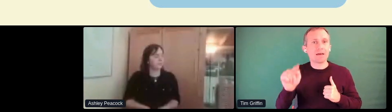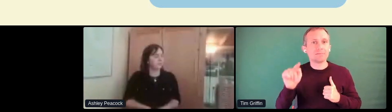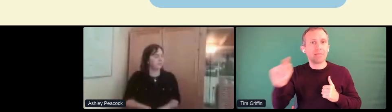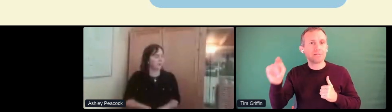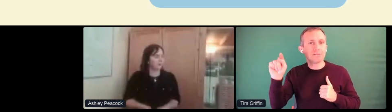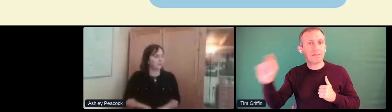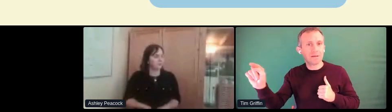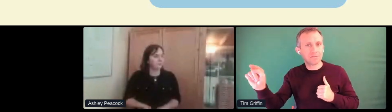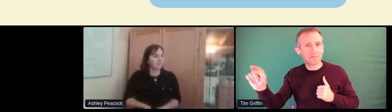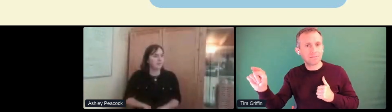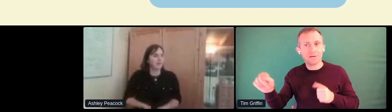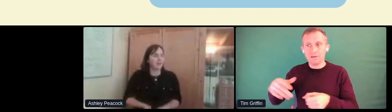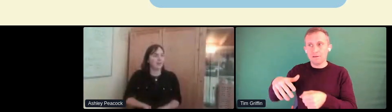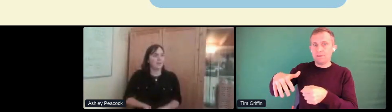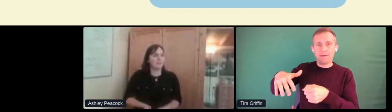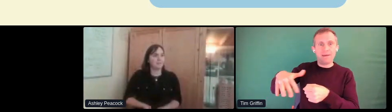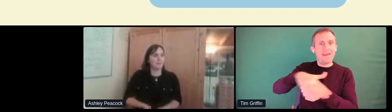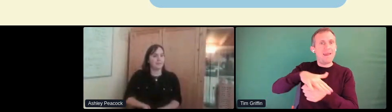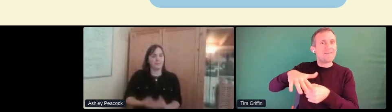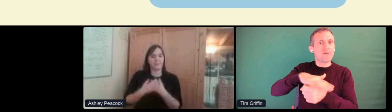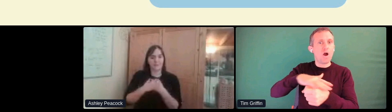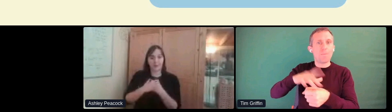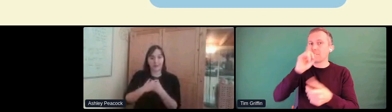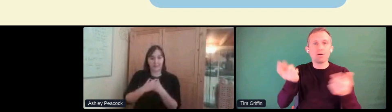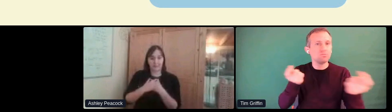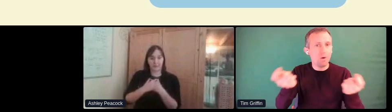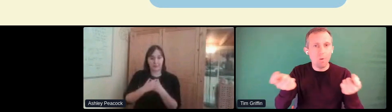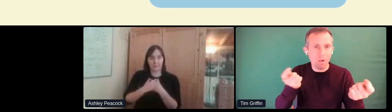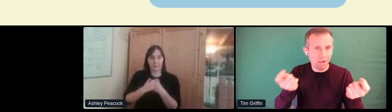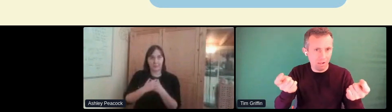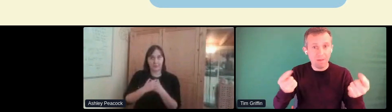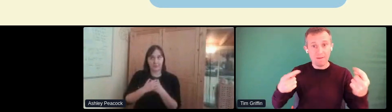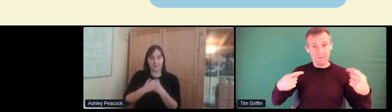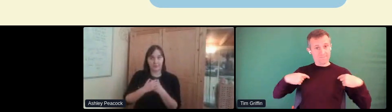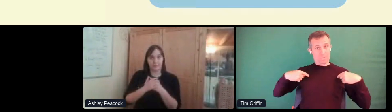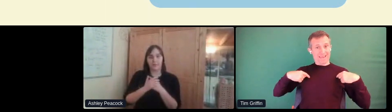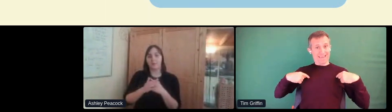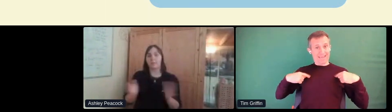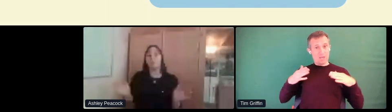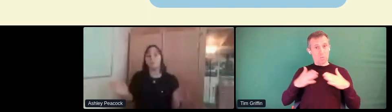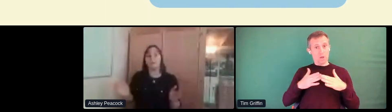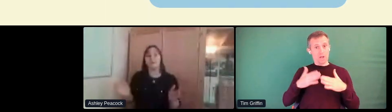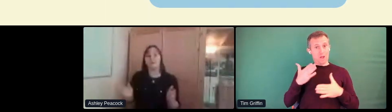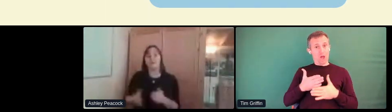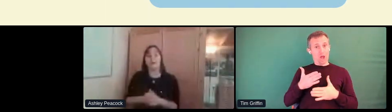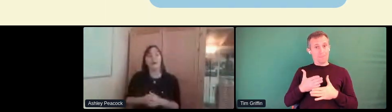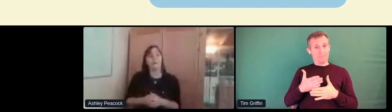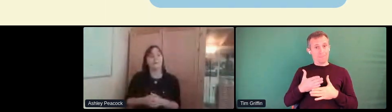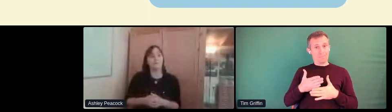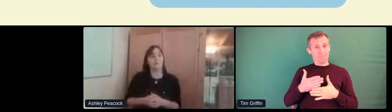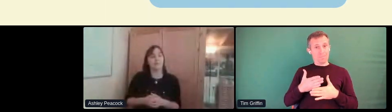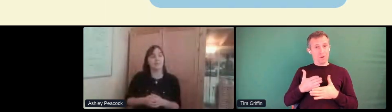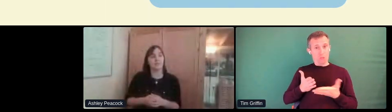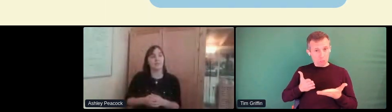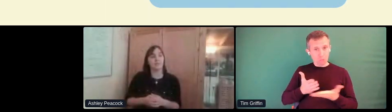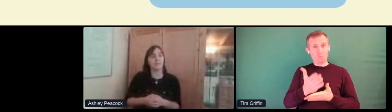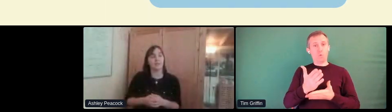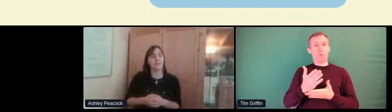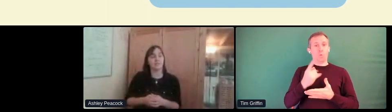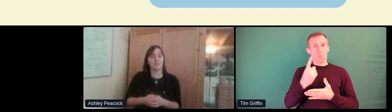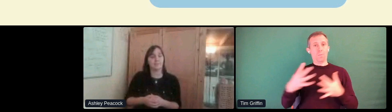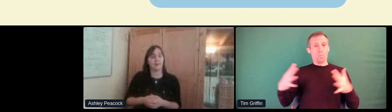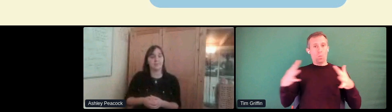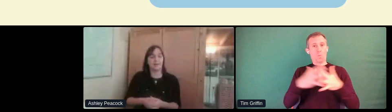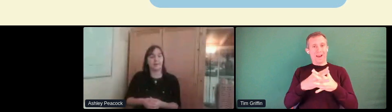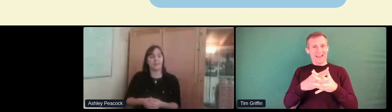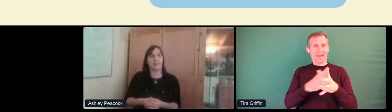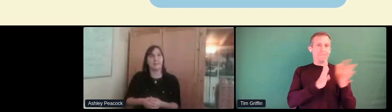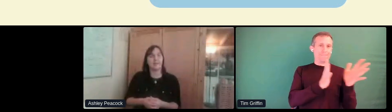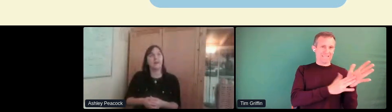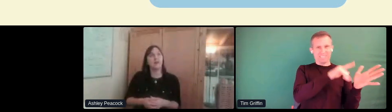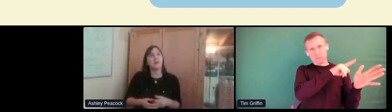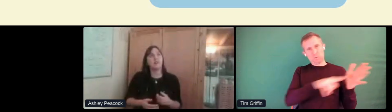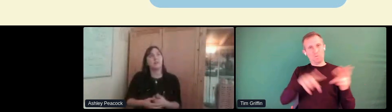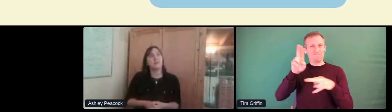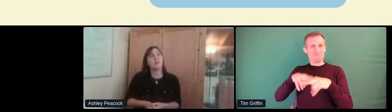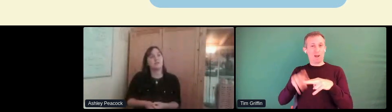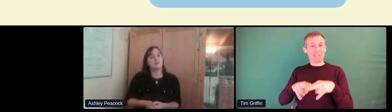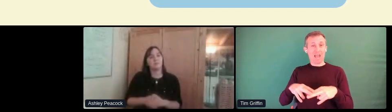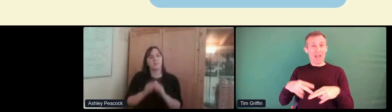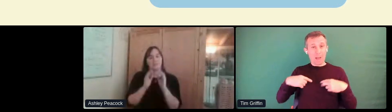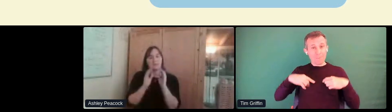your environment. For me working from home all week, burns me out. It's a lot of Zoom calls,